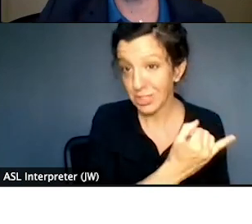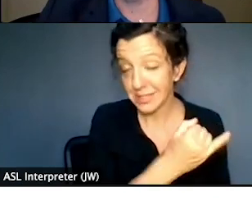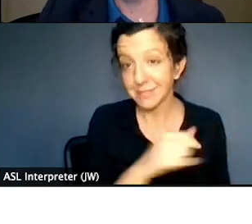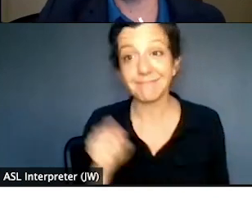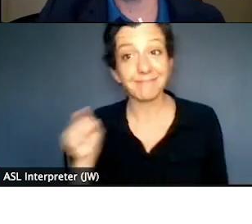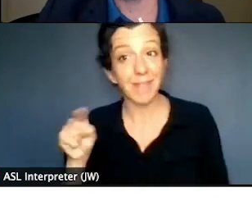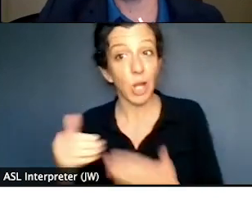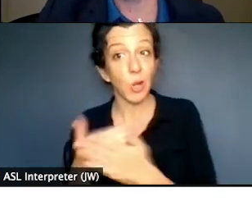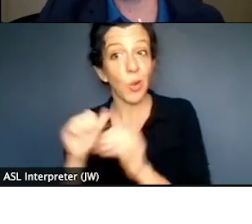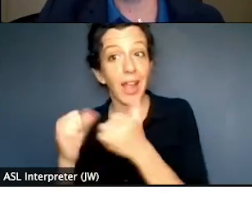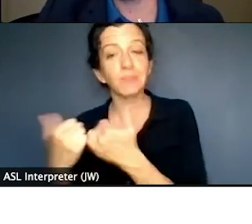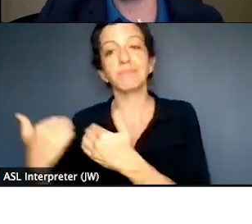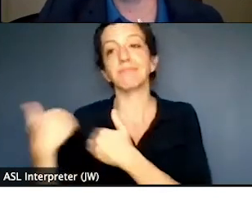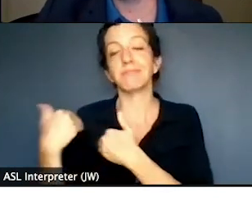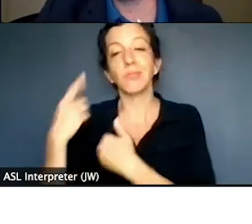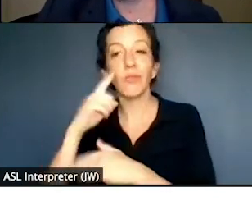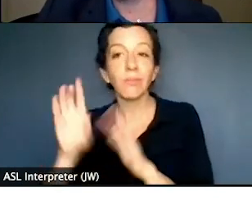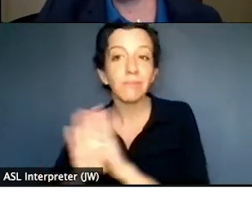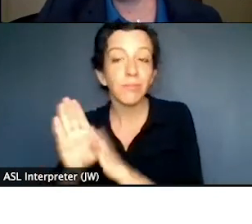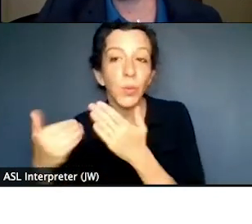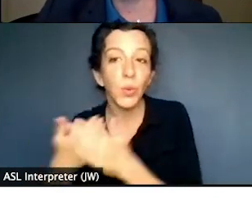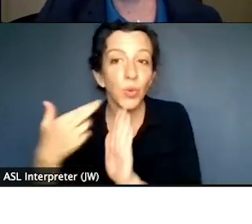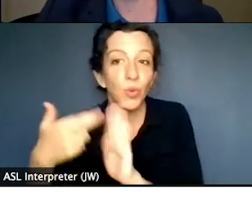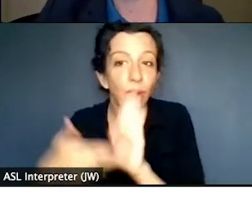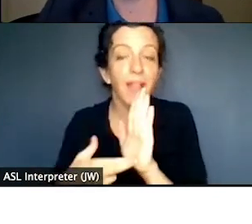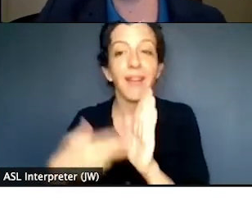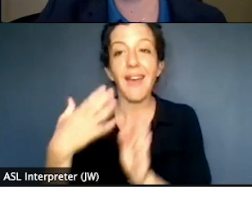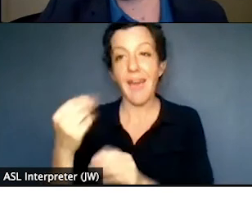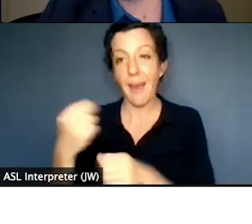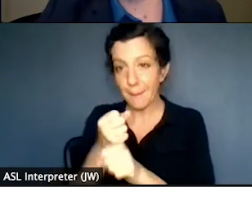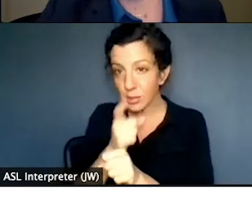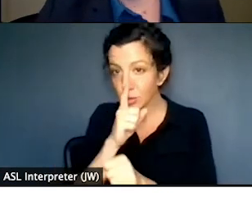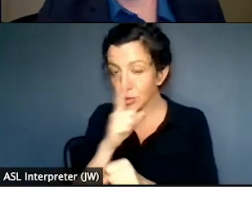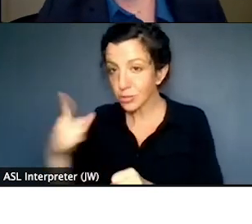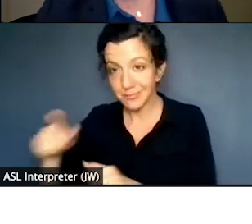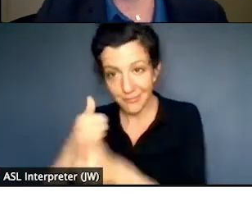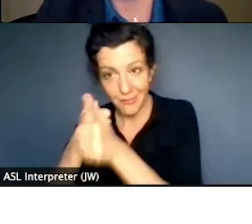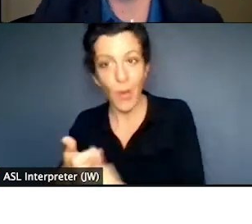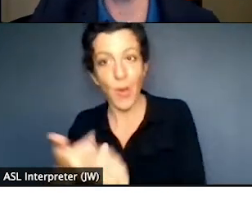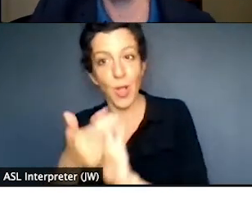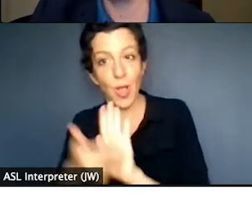And then in opposition, we have the Nurses Association. The League of Women Voters gave a whole $234.